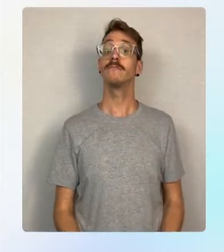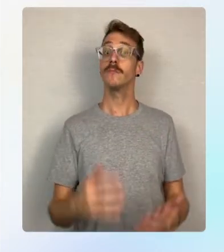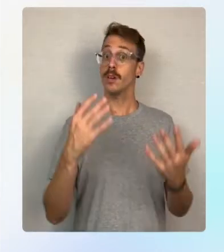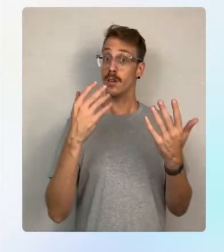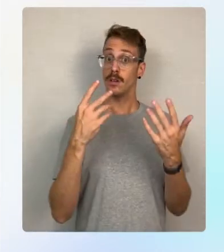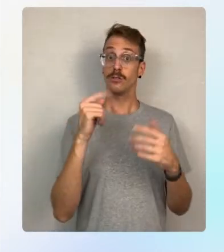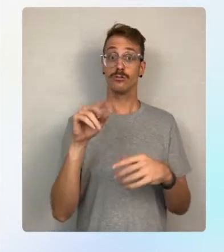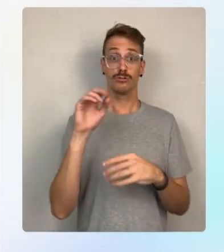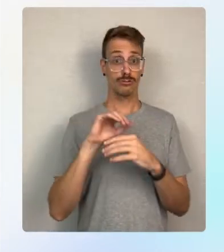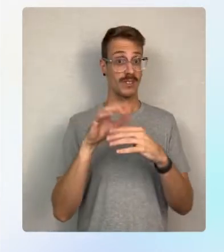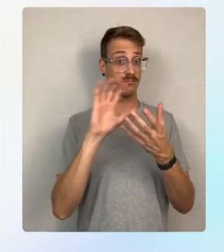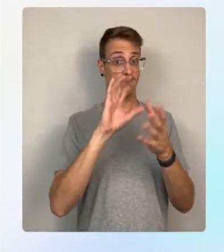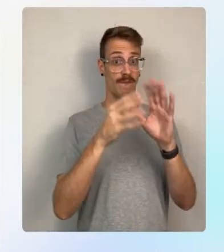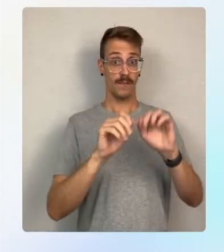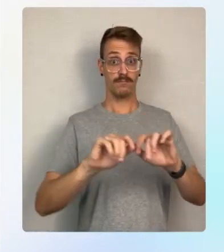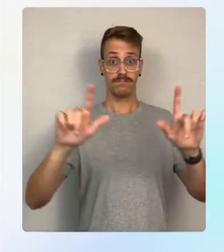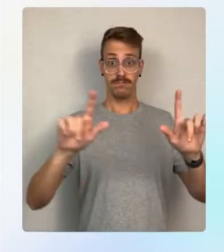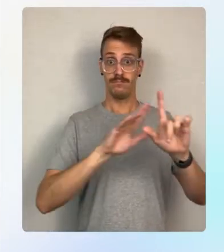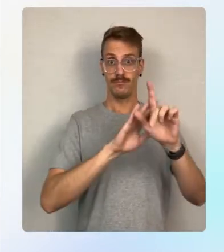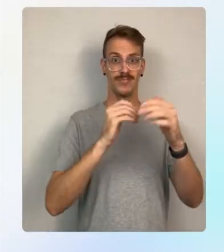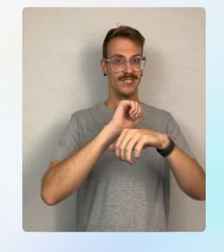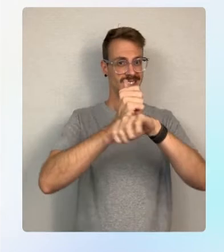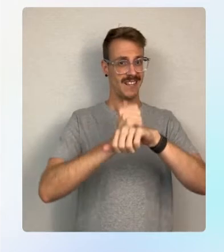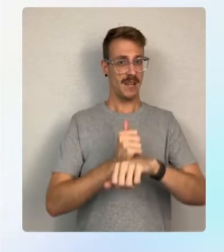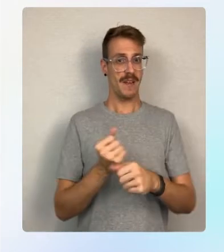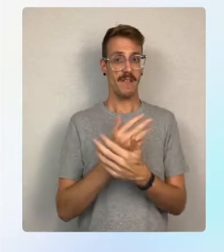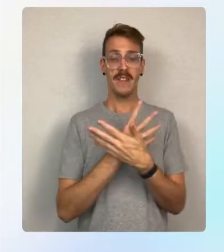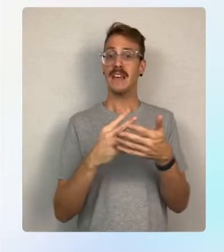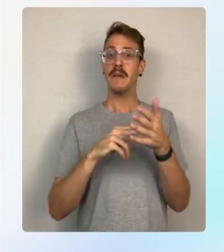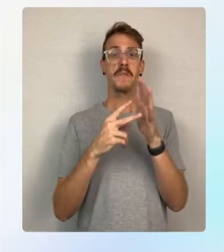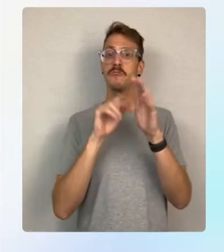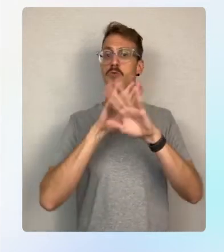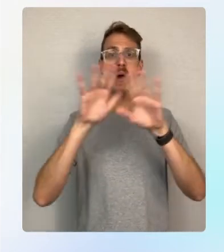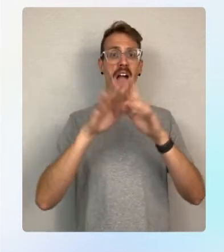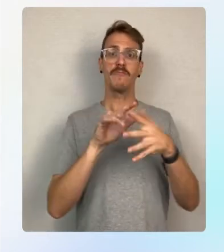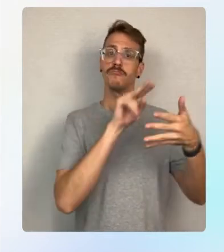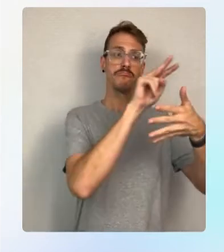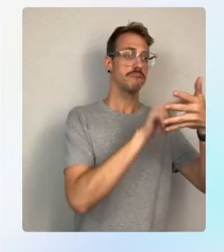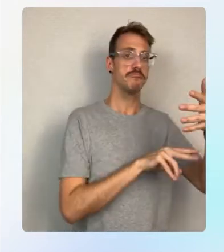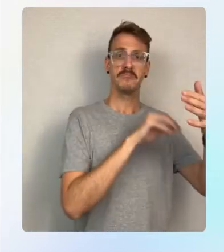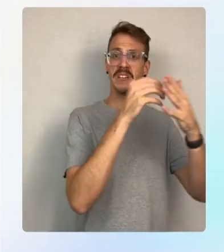With the trace configuration window handling the setup, there is no need to study the Perfetto syntax.